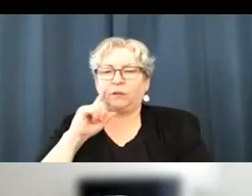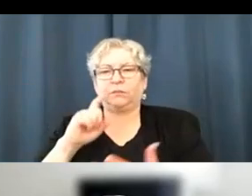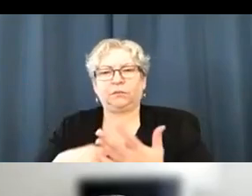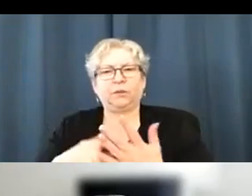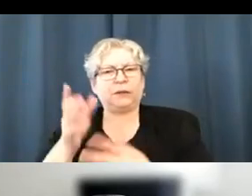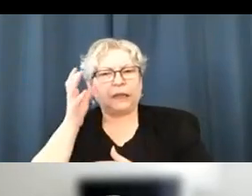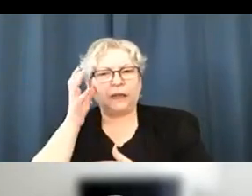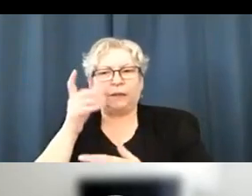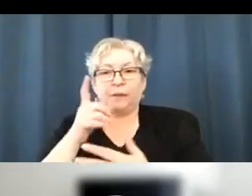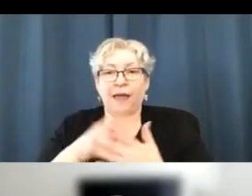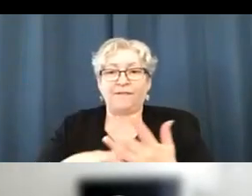having that semantic structure